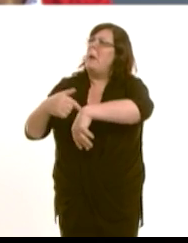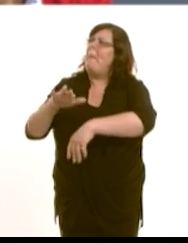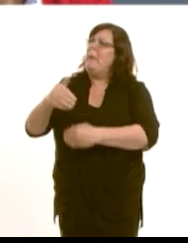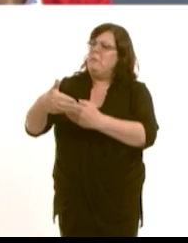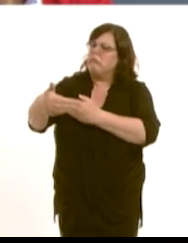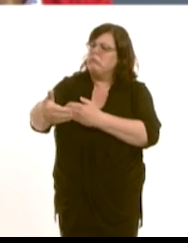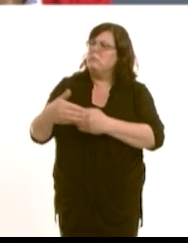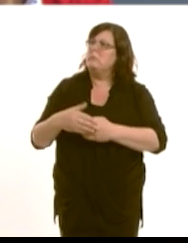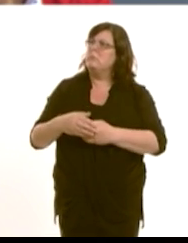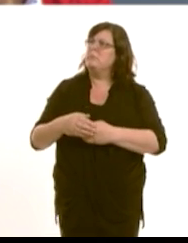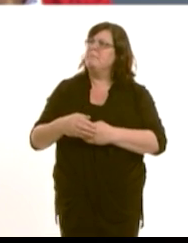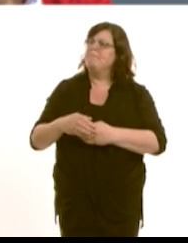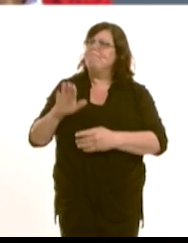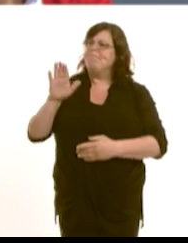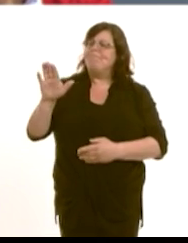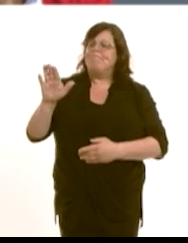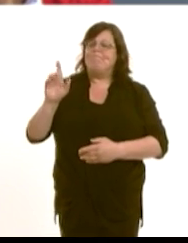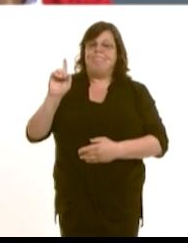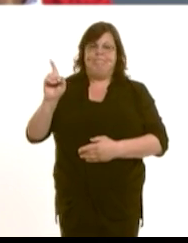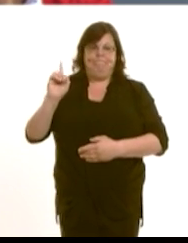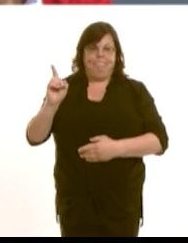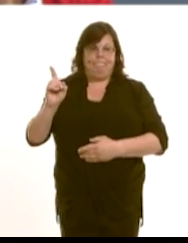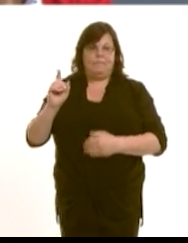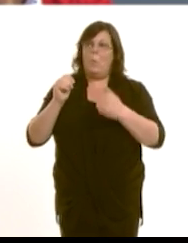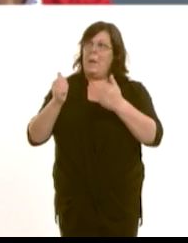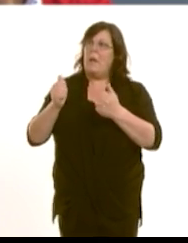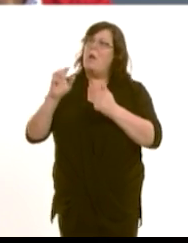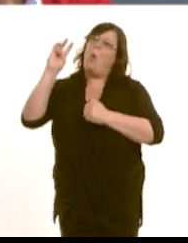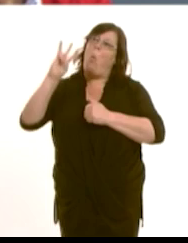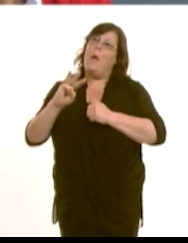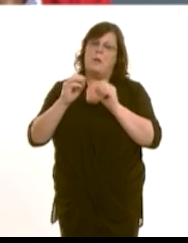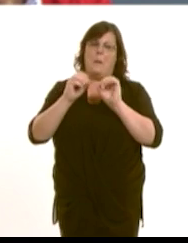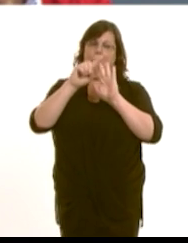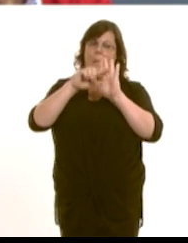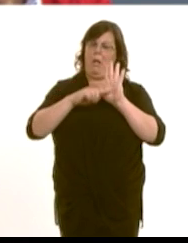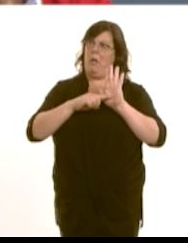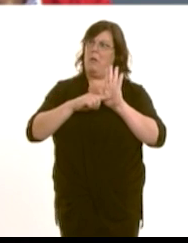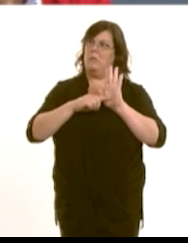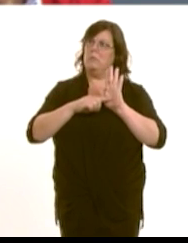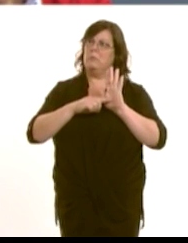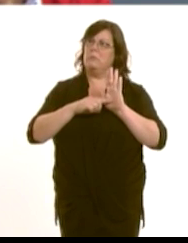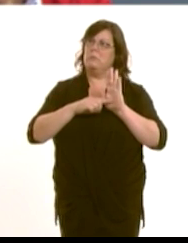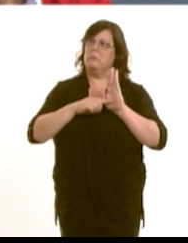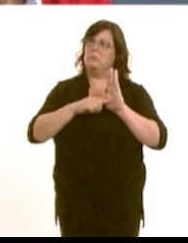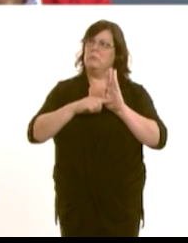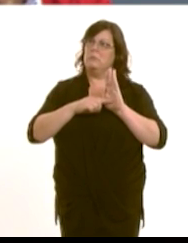Leanne Wood: Okay, so, the Wales Bill is a matter that may not be of overriding priority